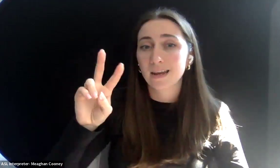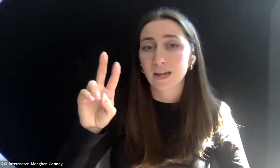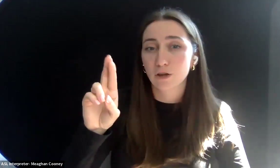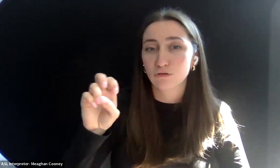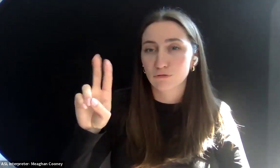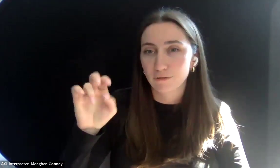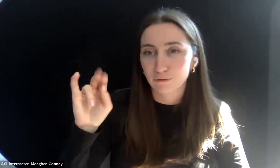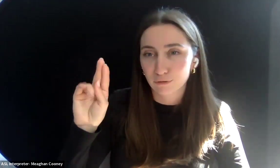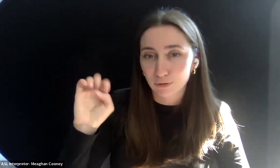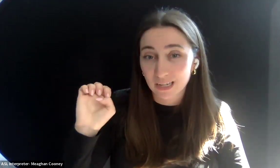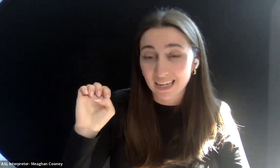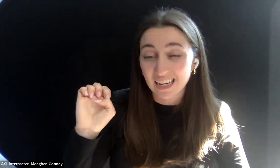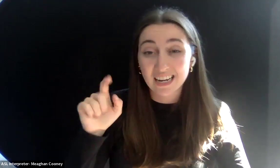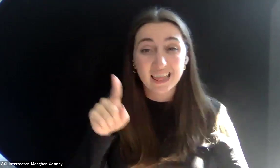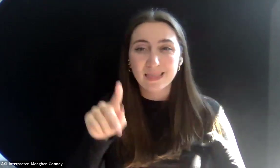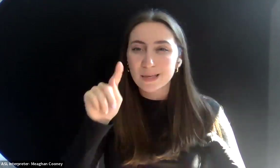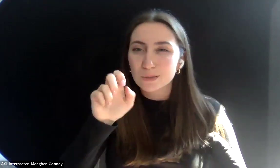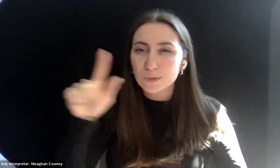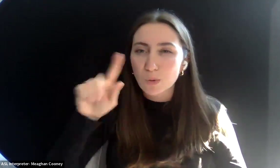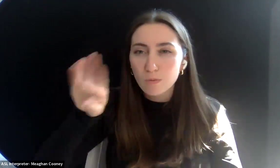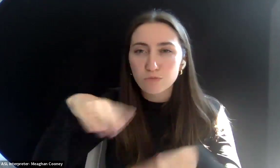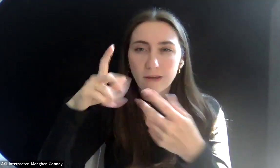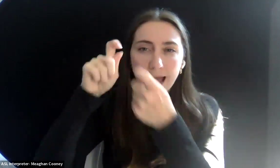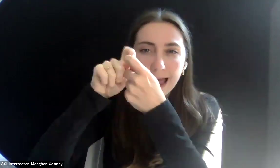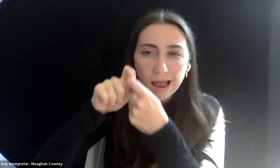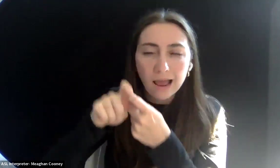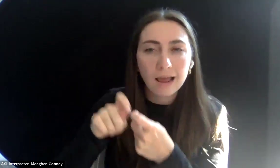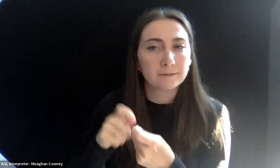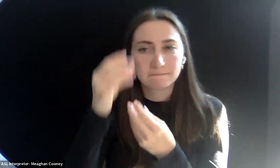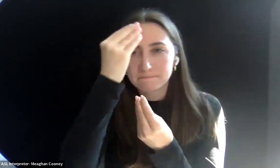granular information relative to a recommended elevation.